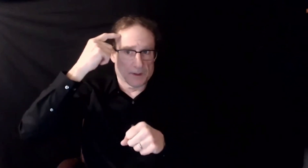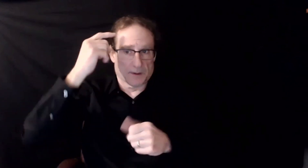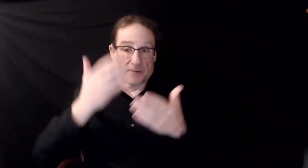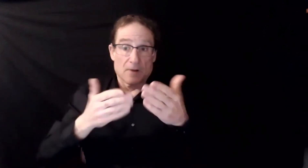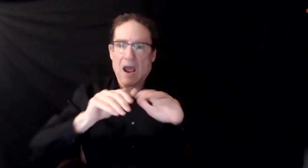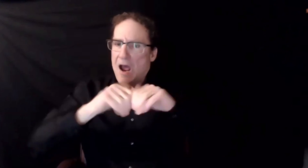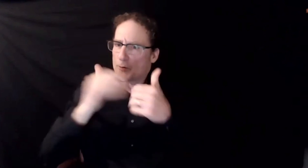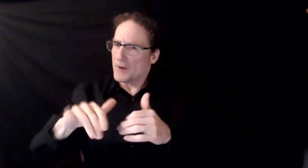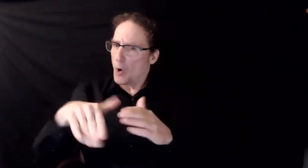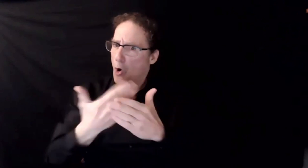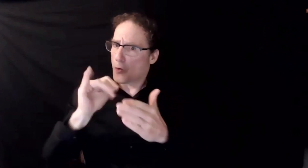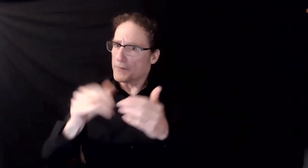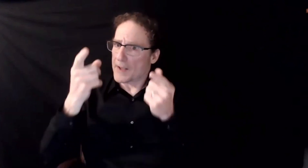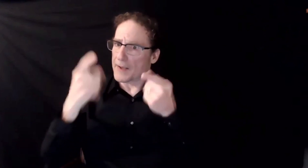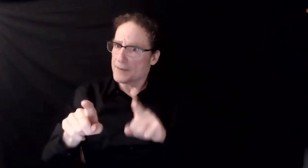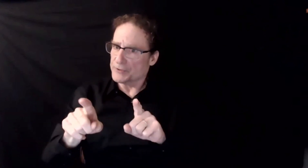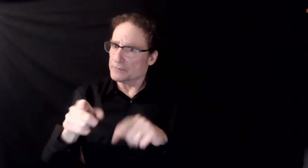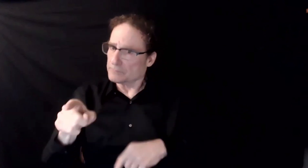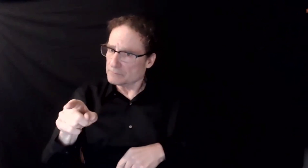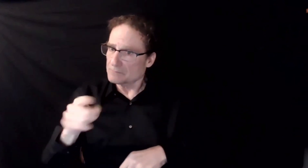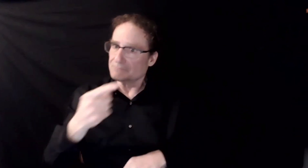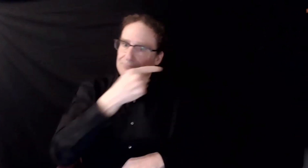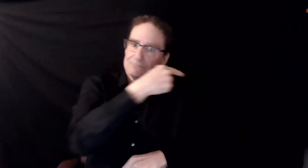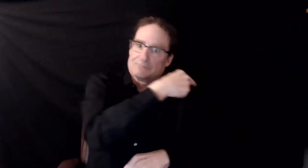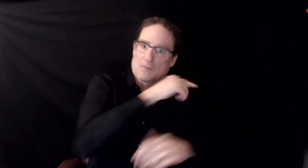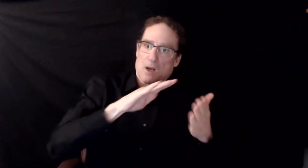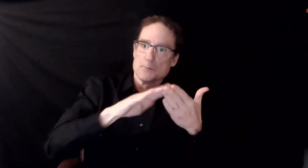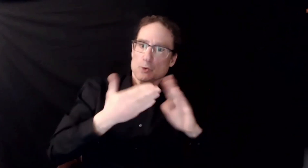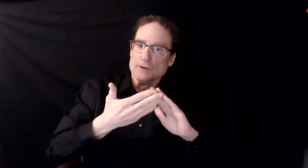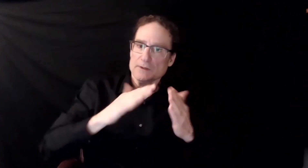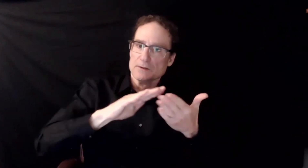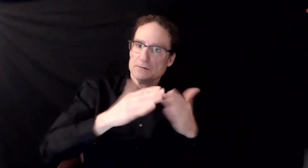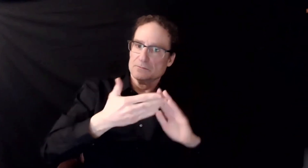So I think it's important to keep in mind how that happened